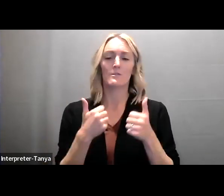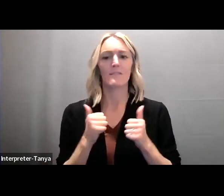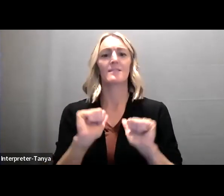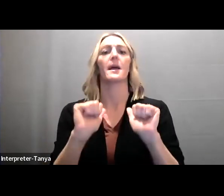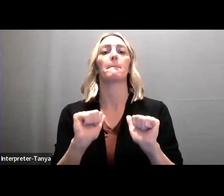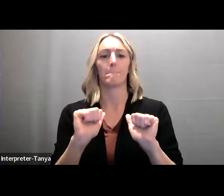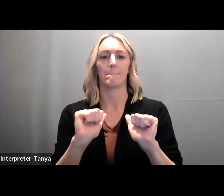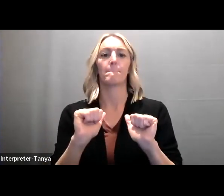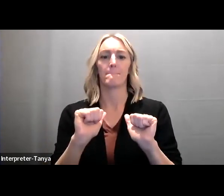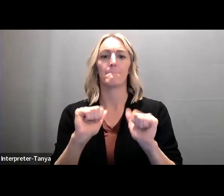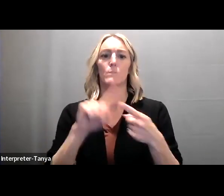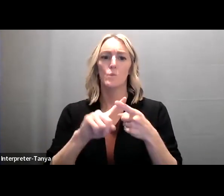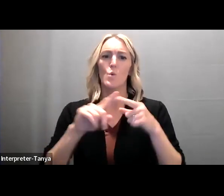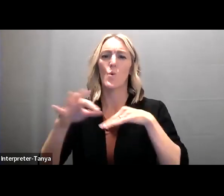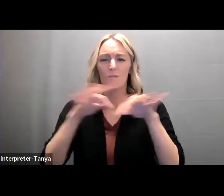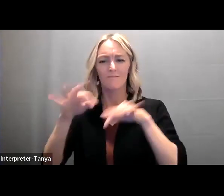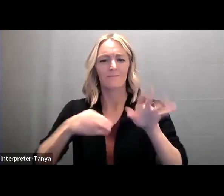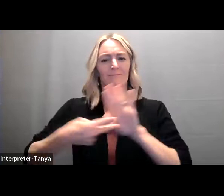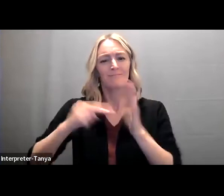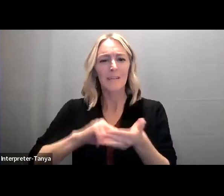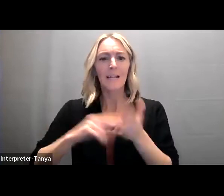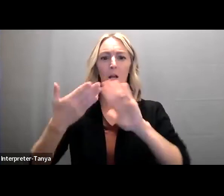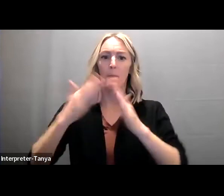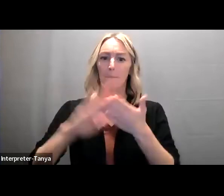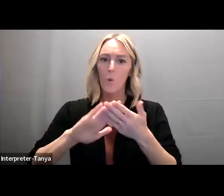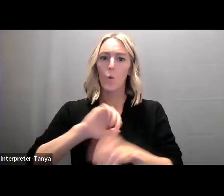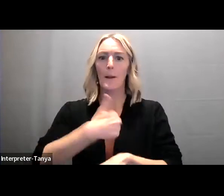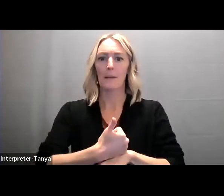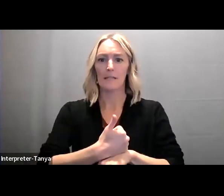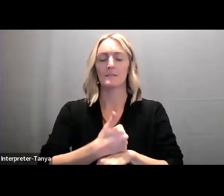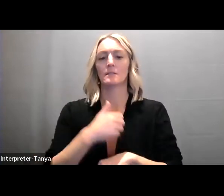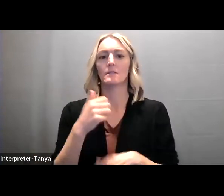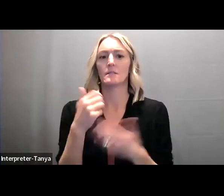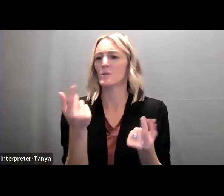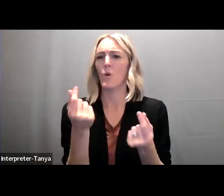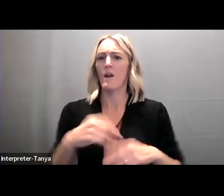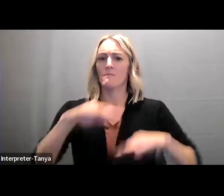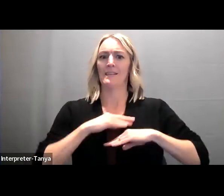community based, what do we mean? What meets that has threshold?